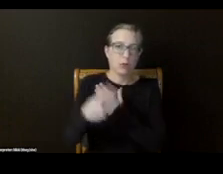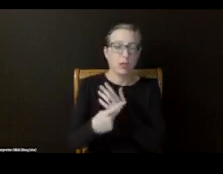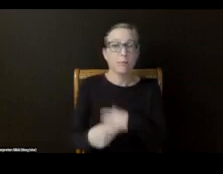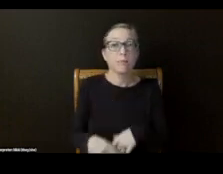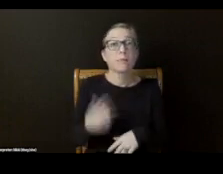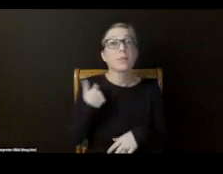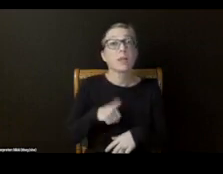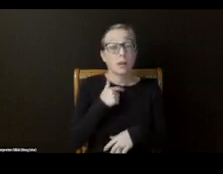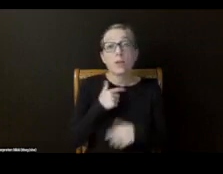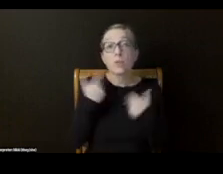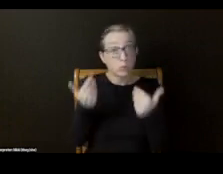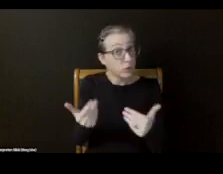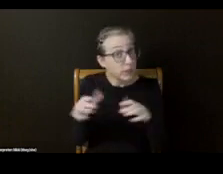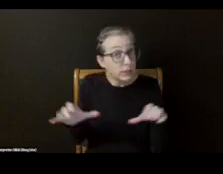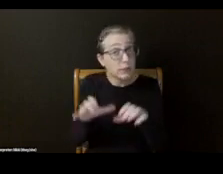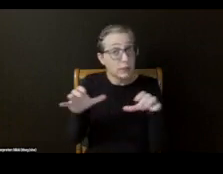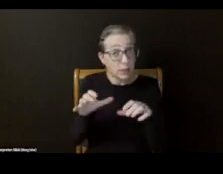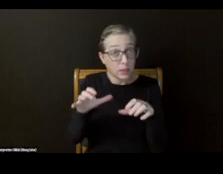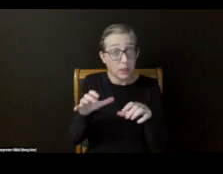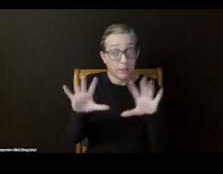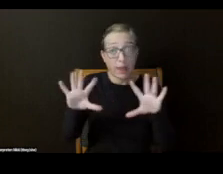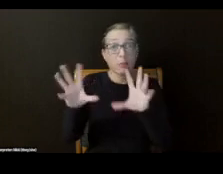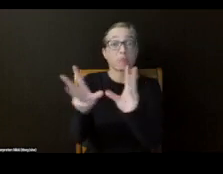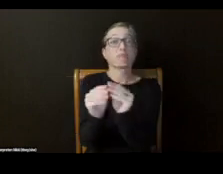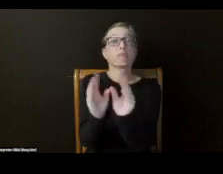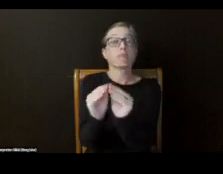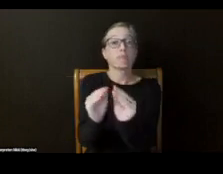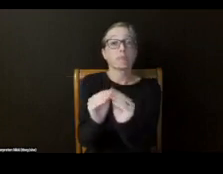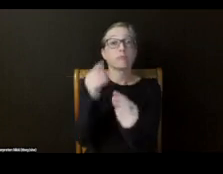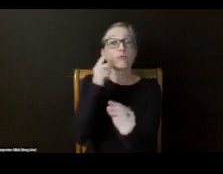transition meeting to the school districts